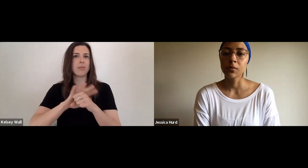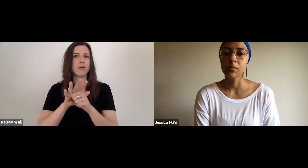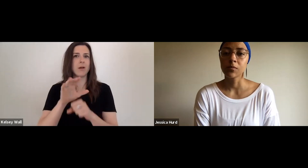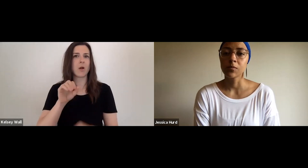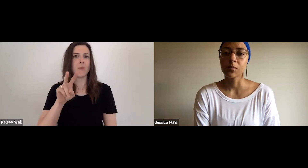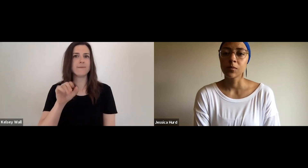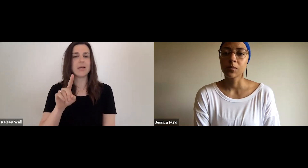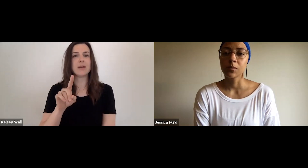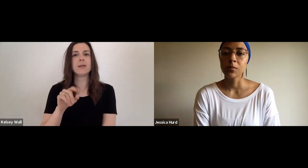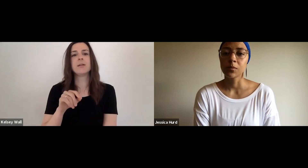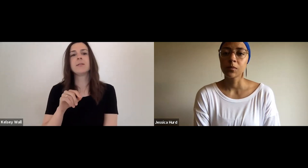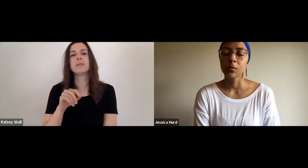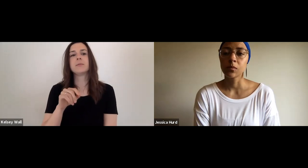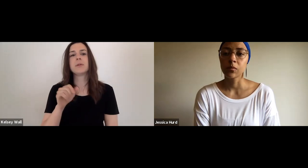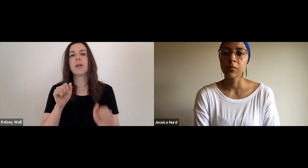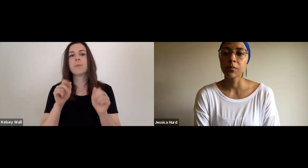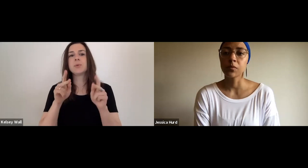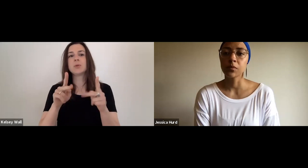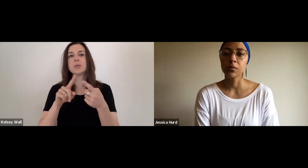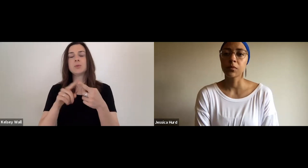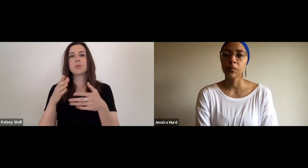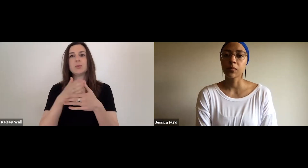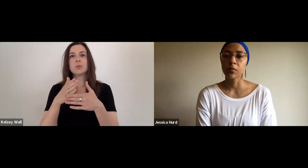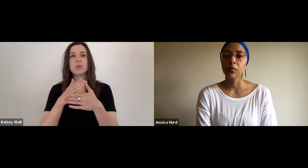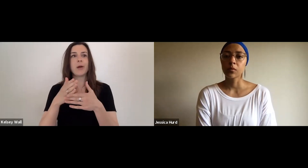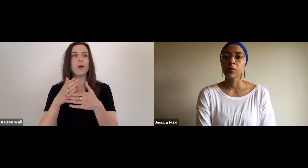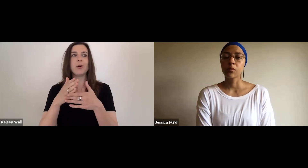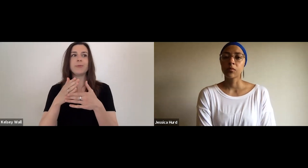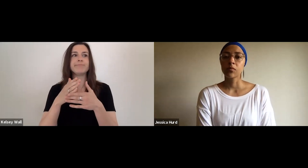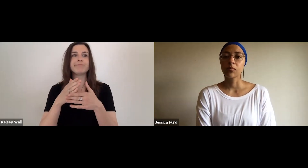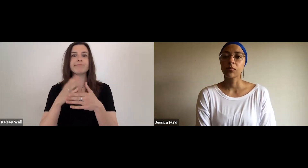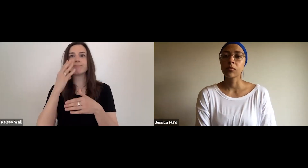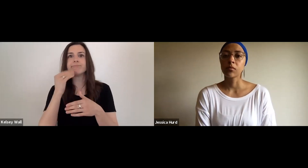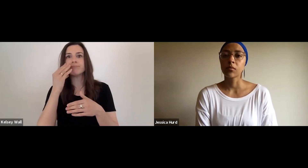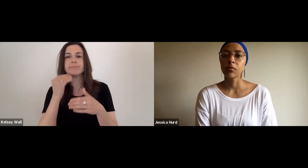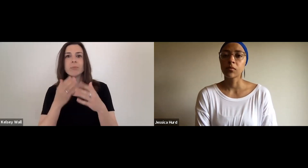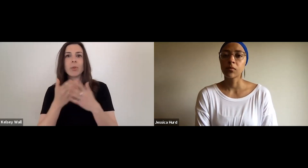There are ways on here that you can manage and cope with the pandemic and COVID-19.